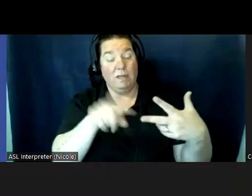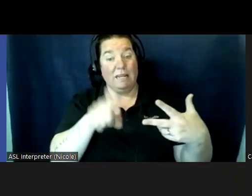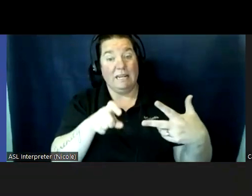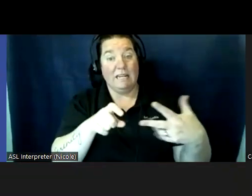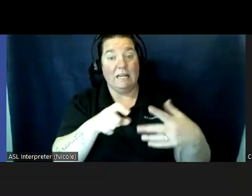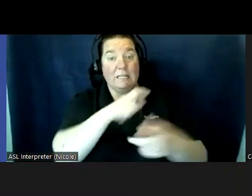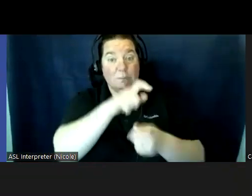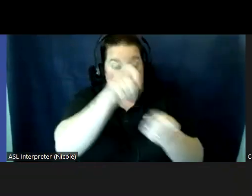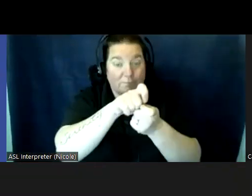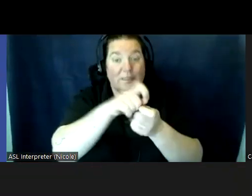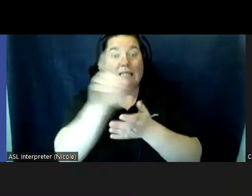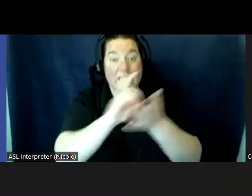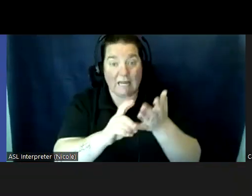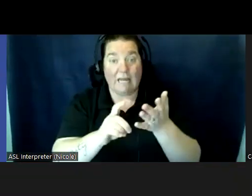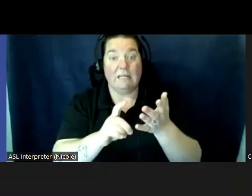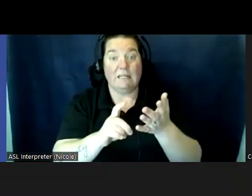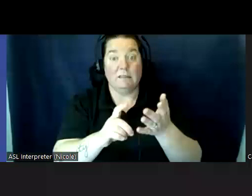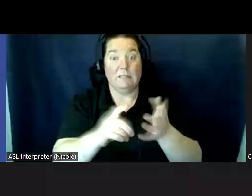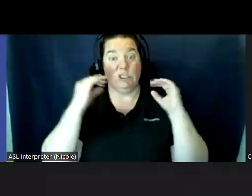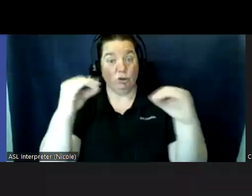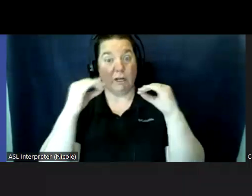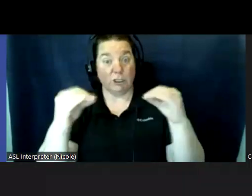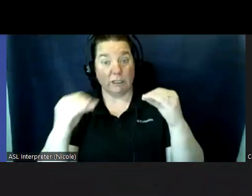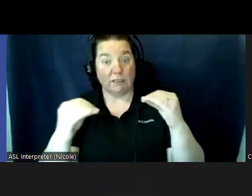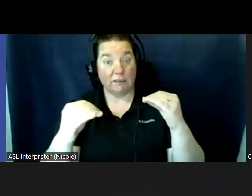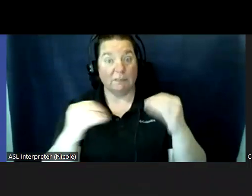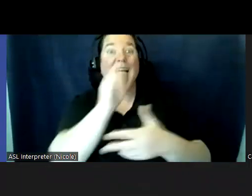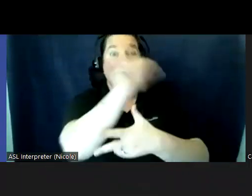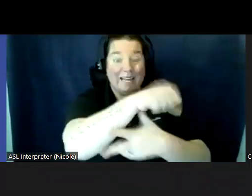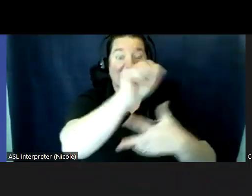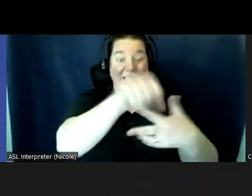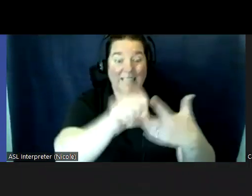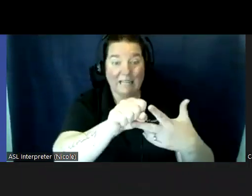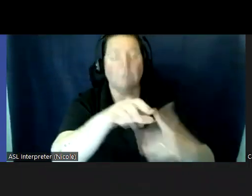got those three yeses, ding ding ding. you're eligible for special education. If they're not